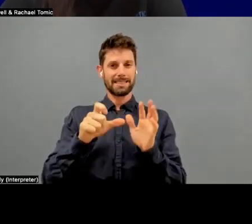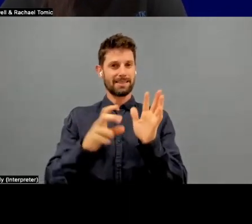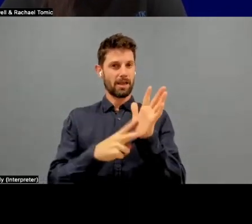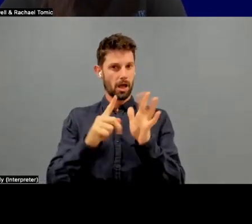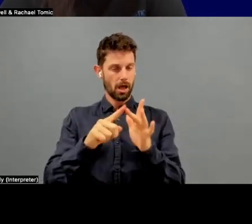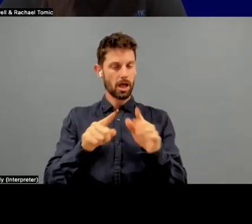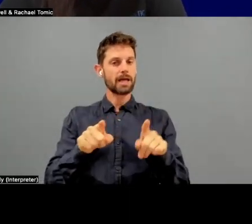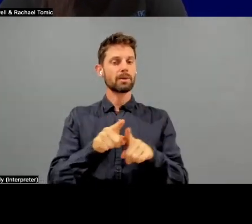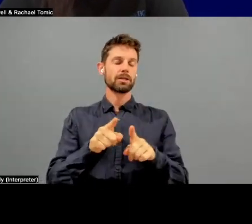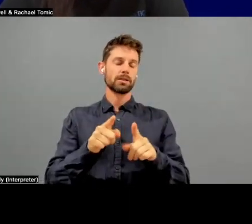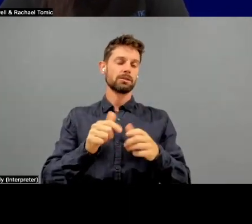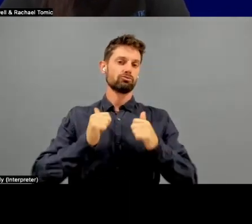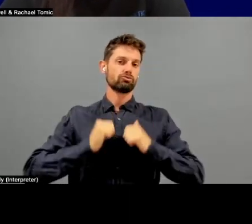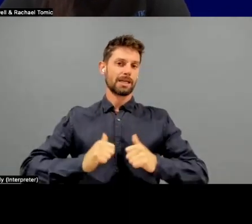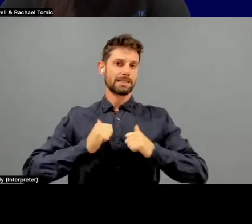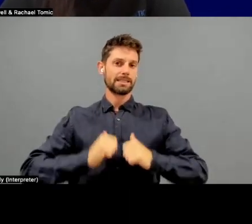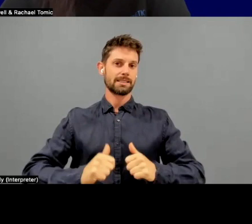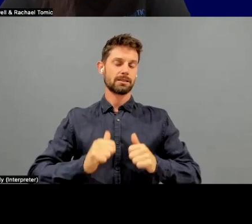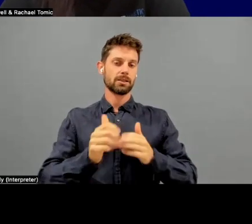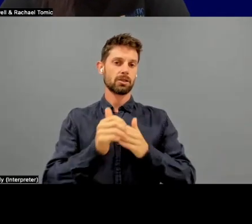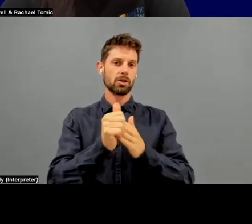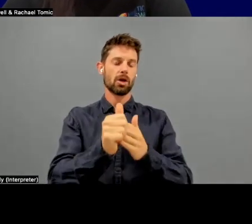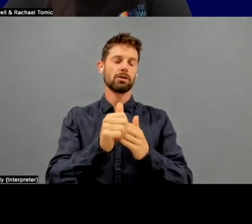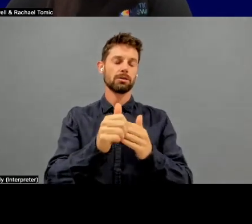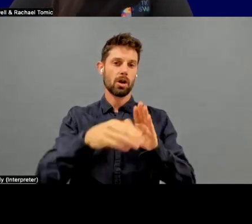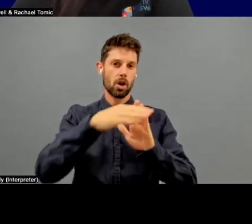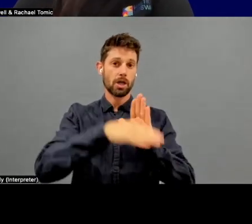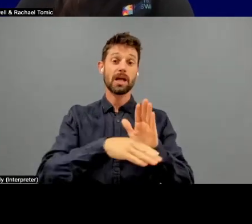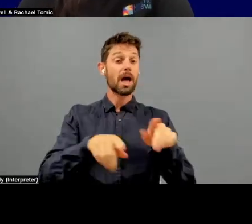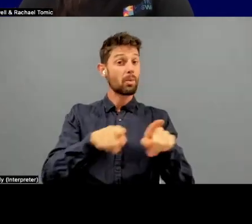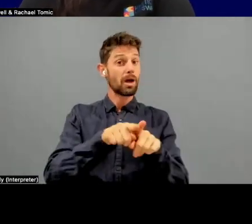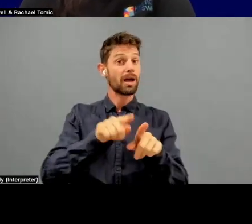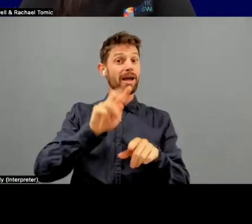and there are courses available on the NextSense website, which might be a helpful tool for people